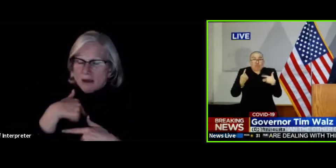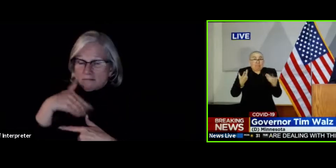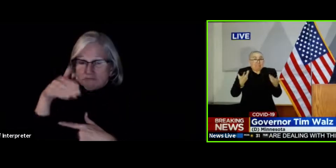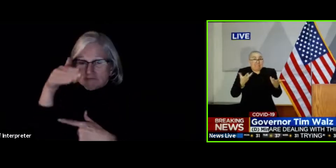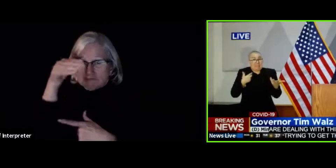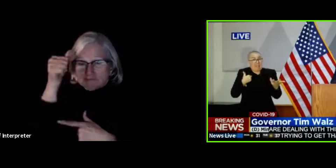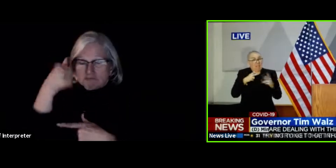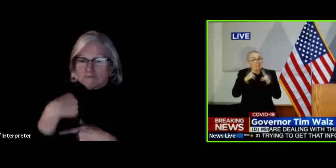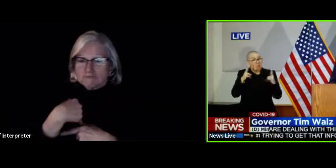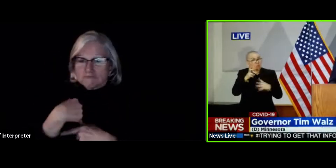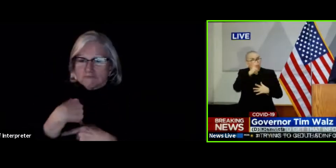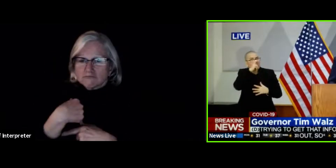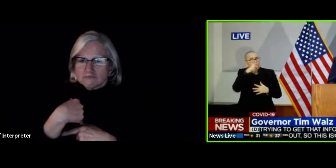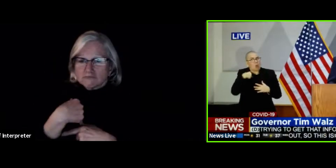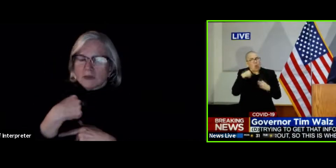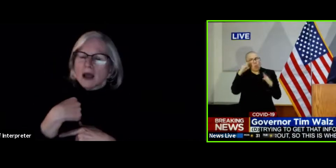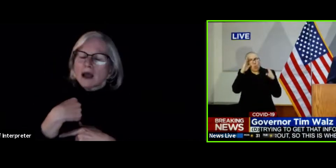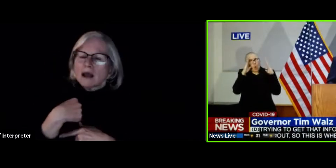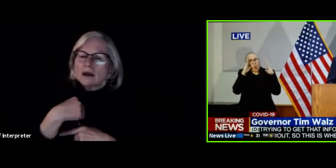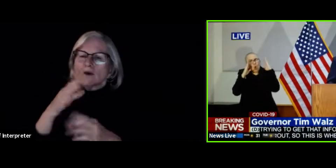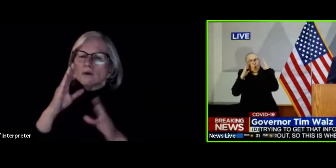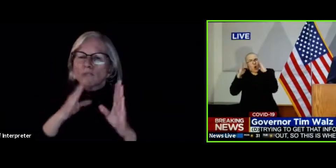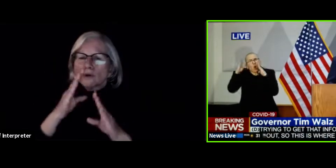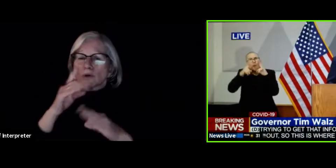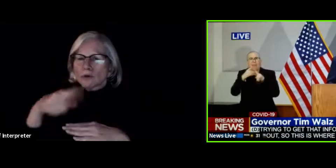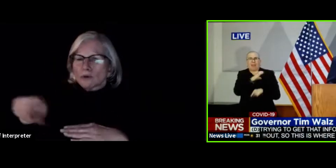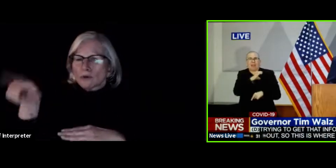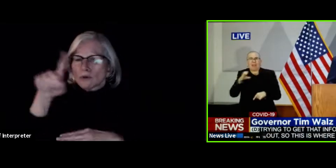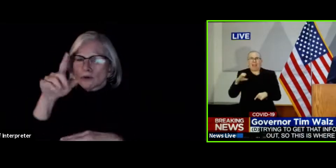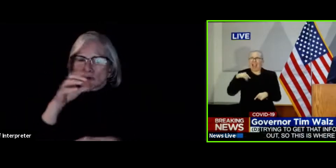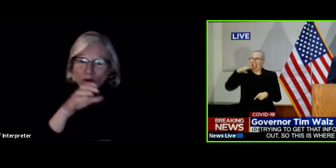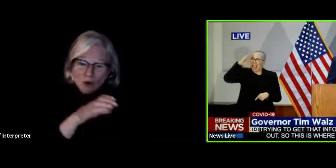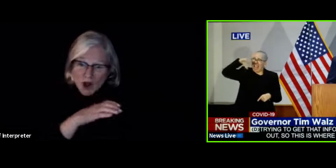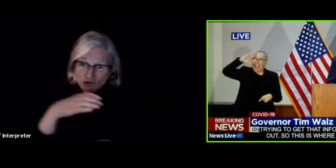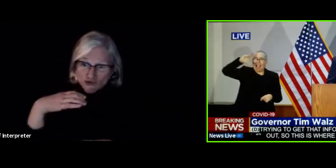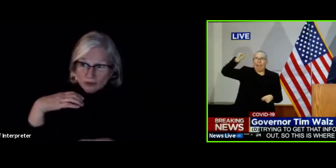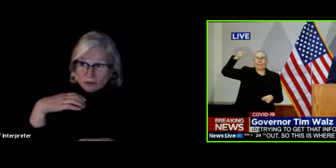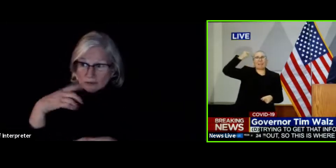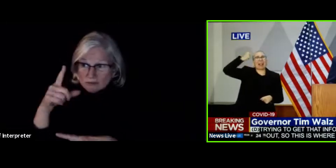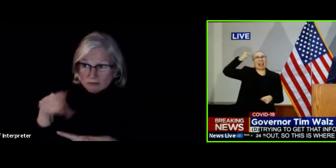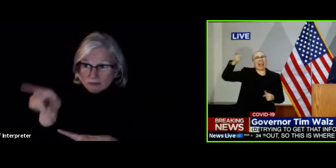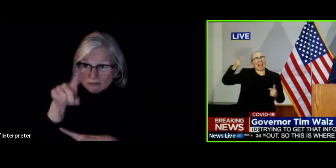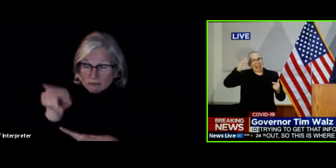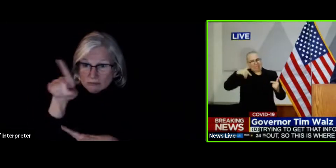PEOPLE LOSE FAITH AND SOME OF YOU KNOW THIS, I PUSHED THE STOCK ACT, MADAMES VERY UNPOPULAR IN CONGRESS, VERY